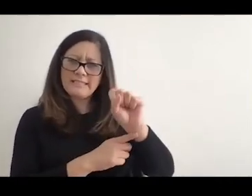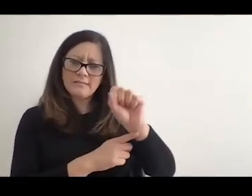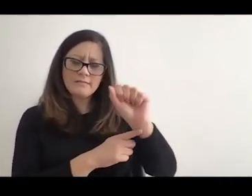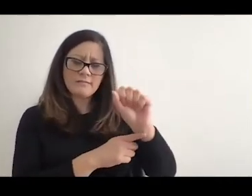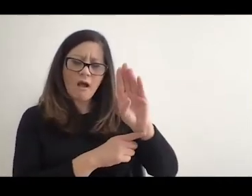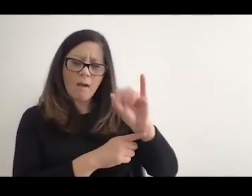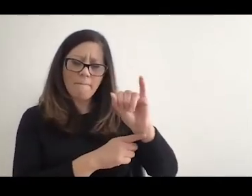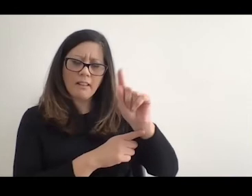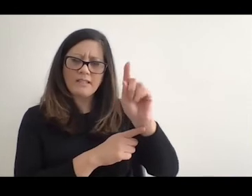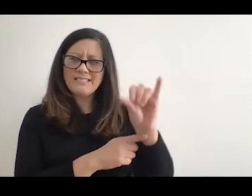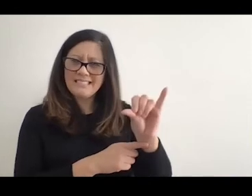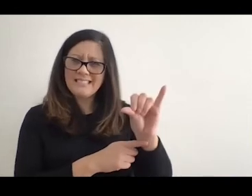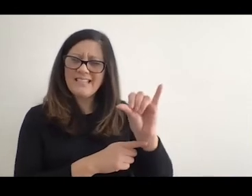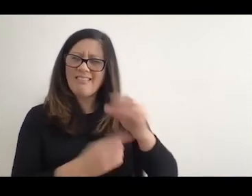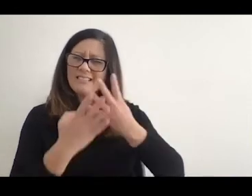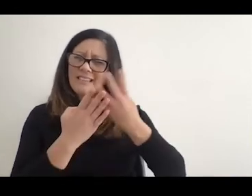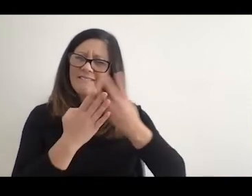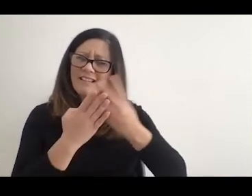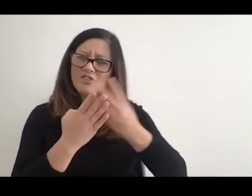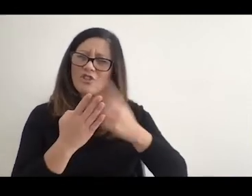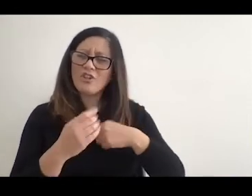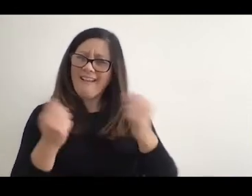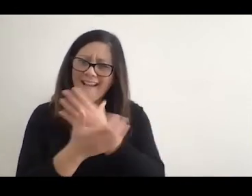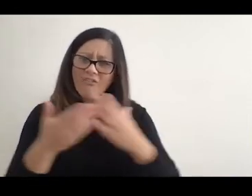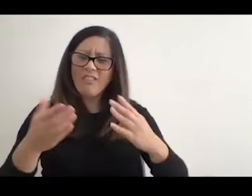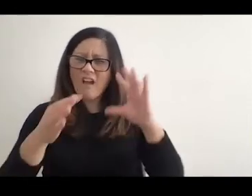That is going to be the filter through which you hear everything I say today.